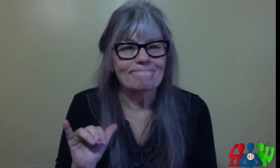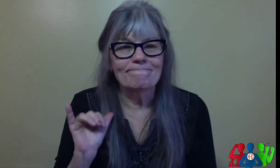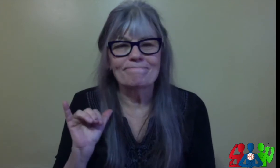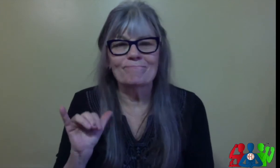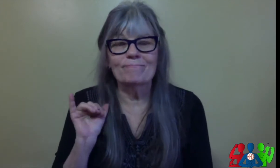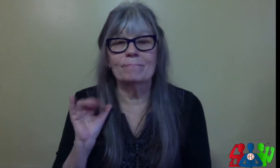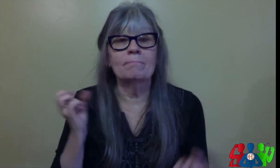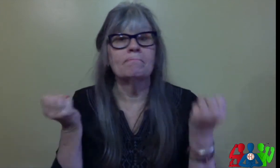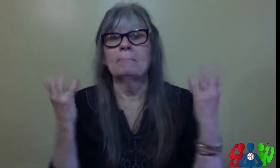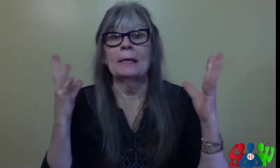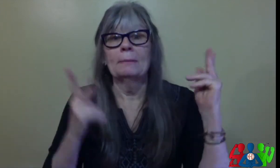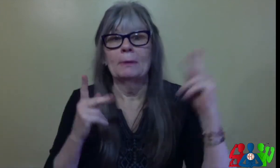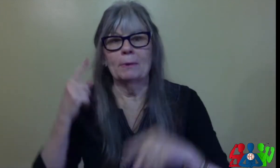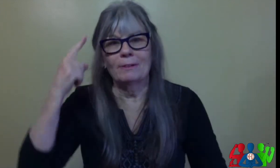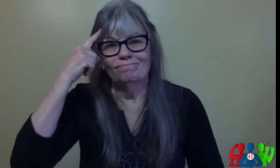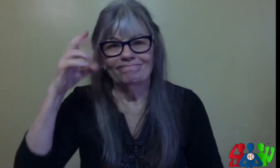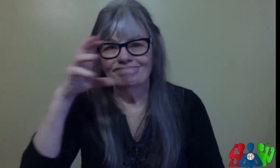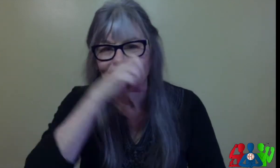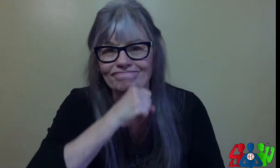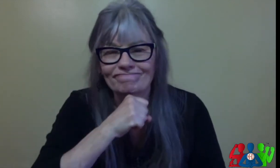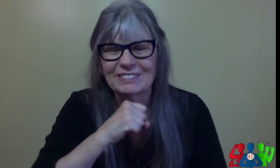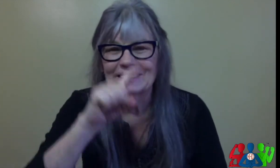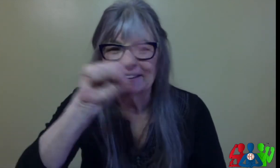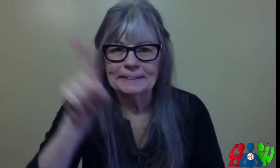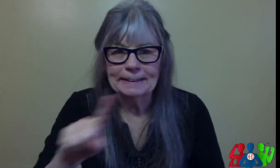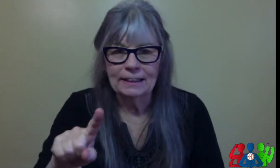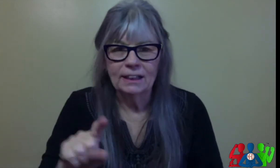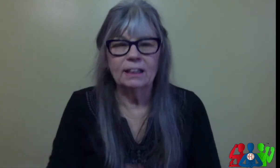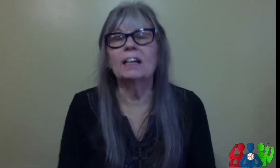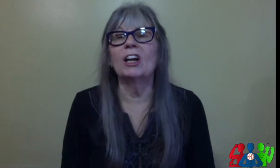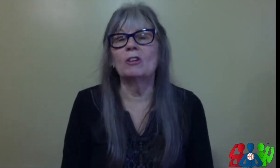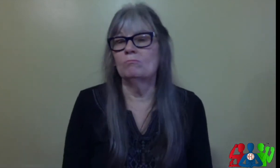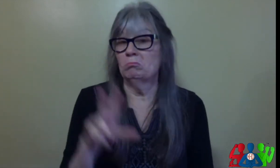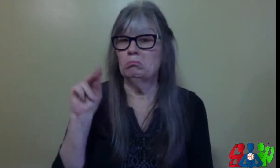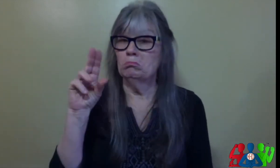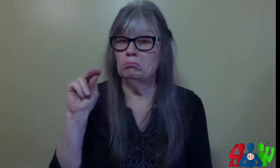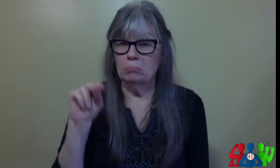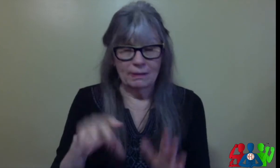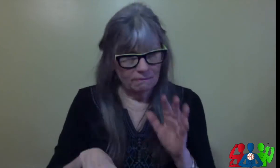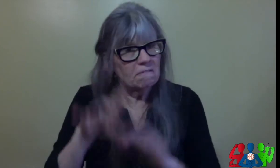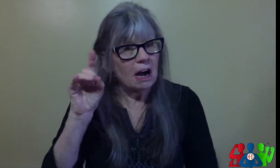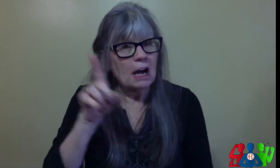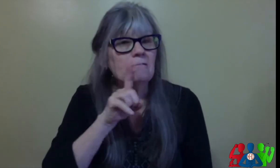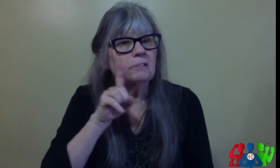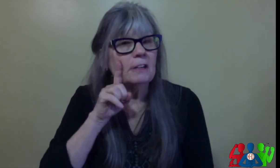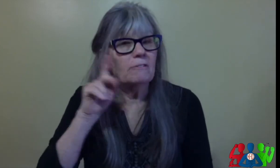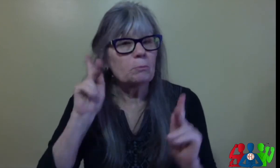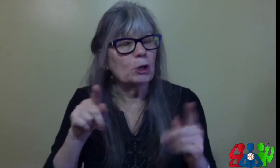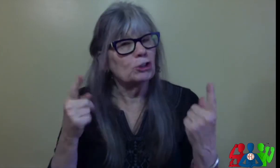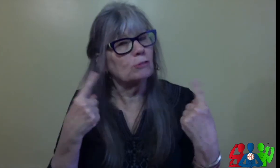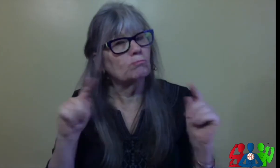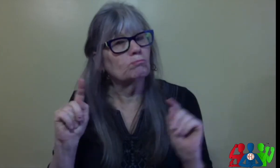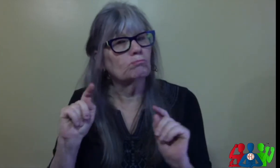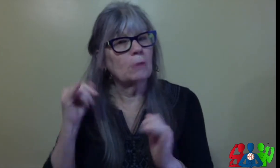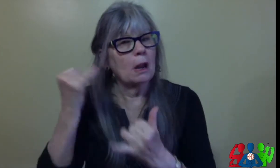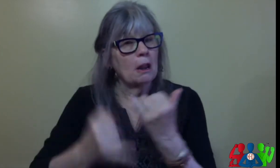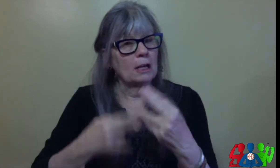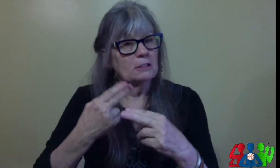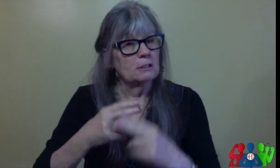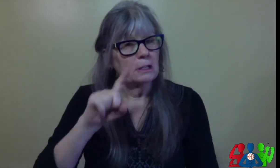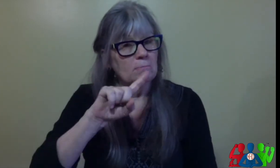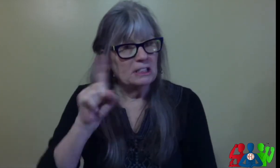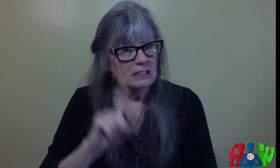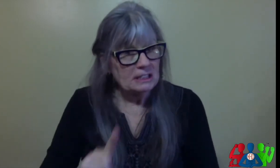difficult for us was trying to find a name to match a particular letter. And many